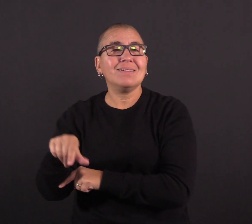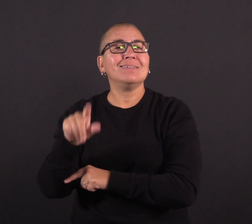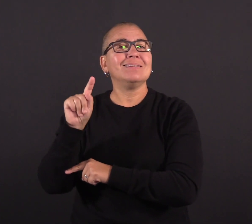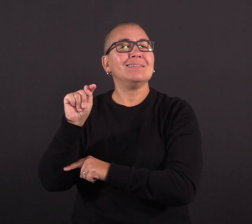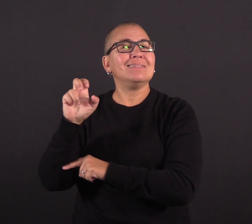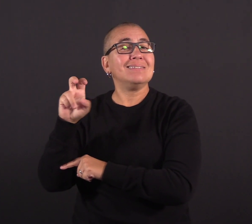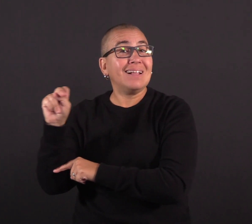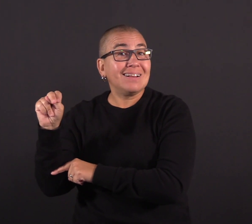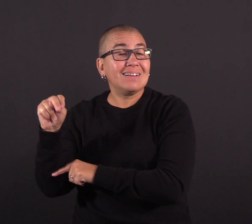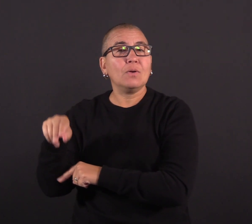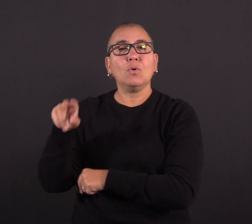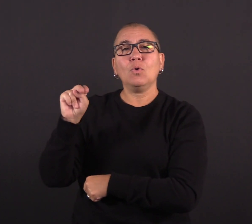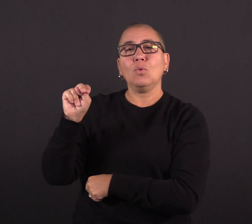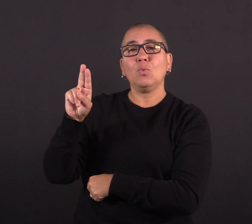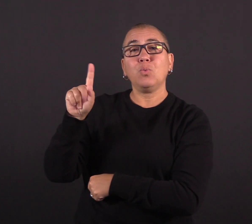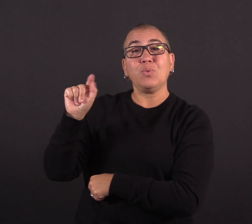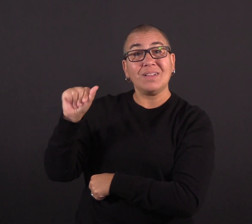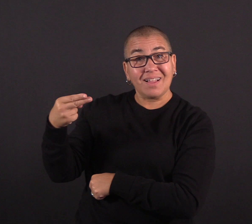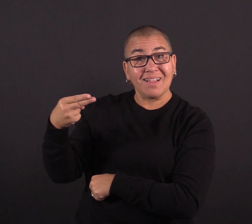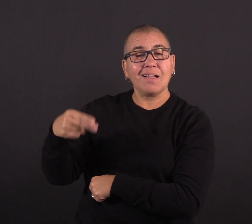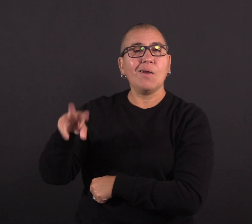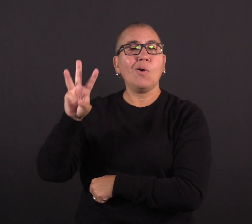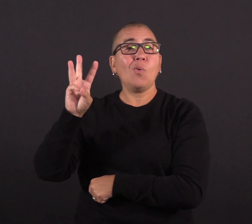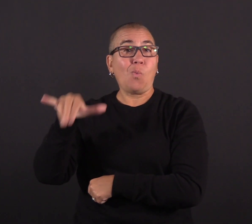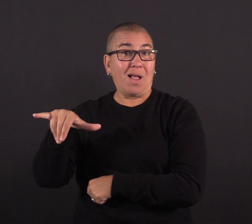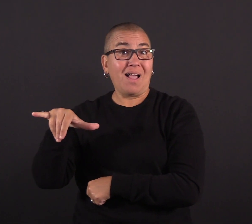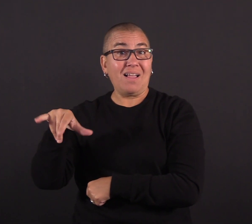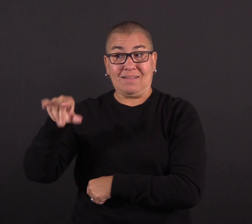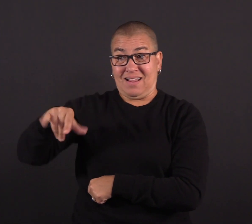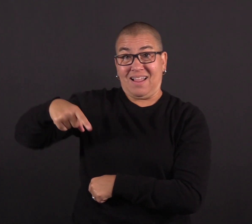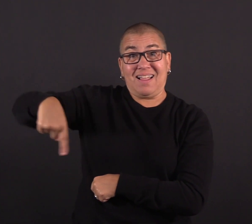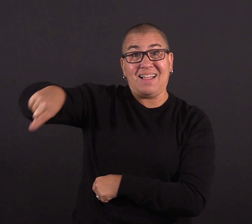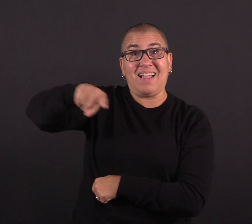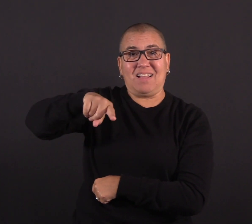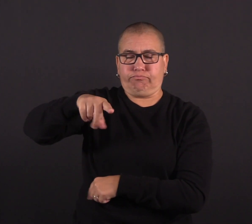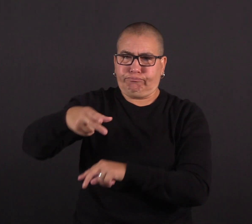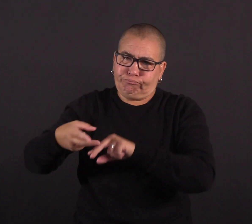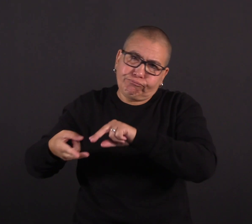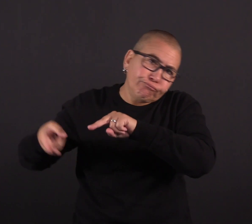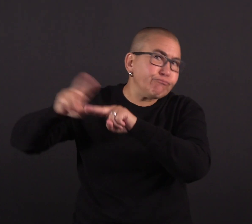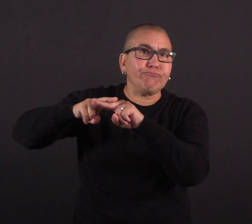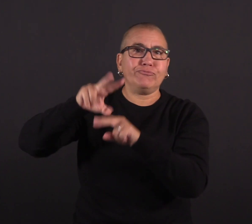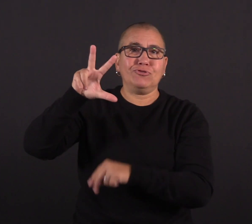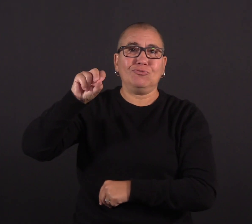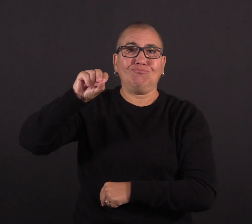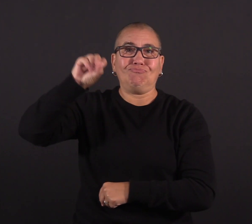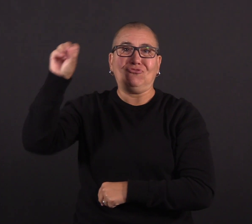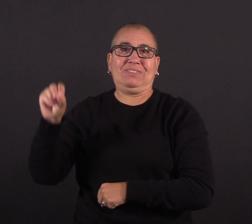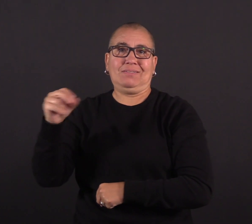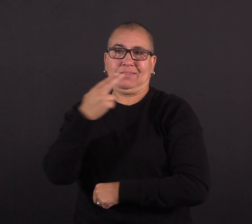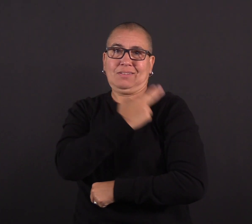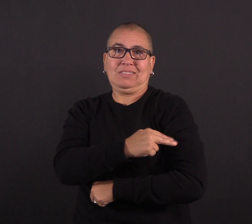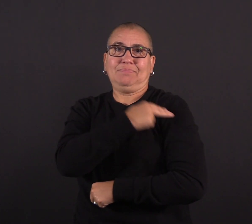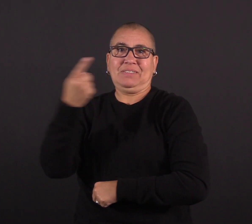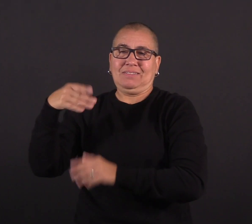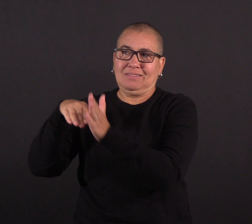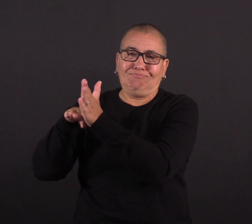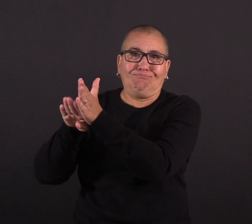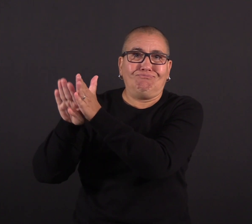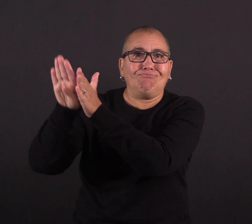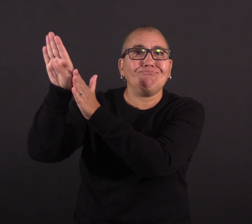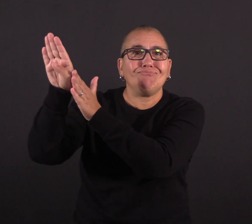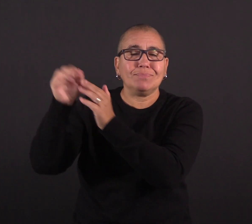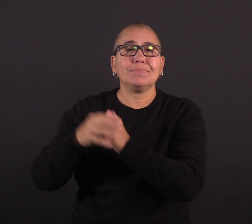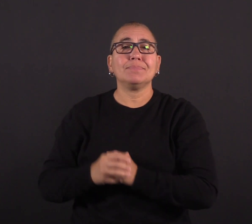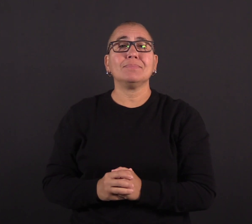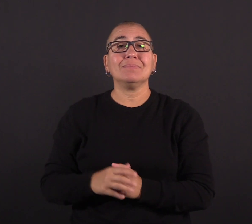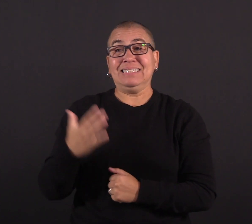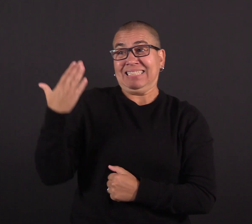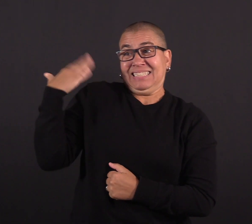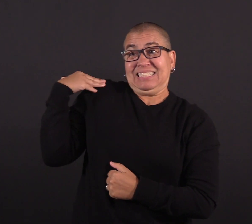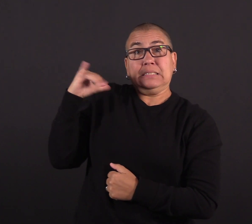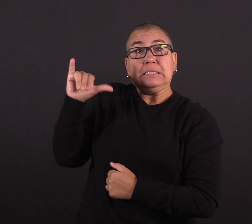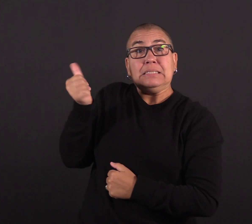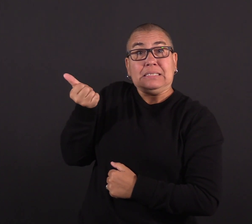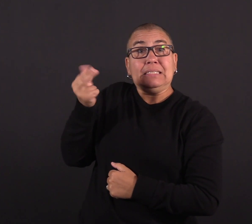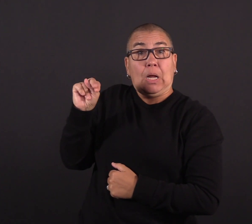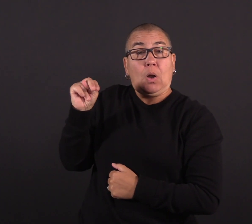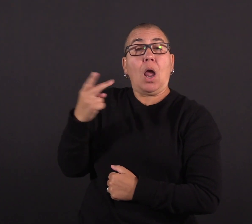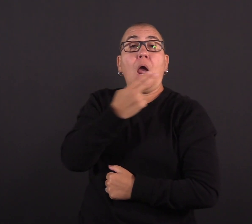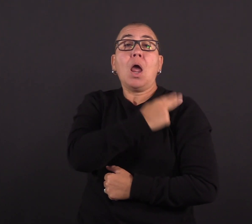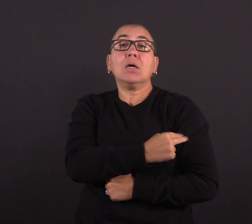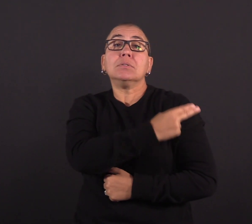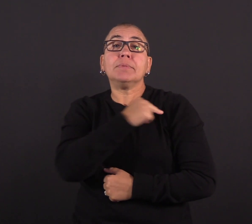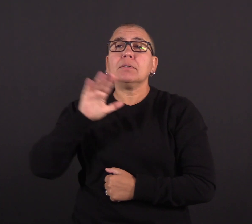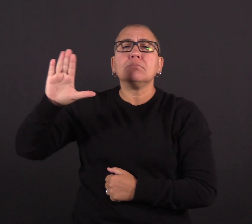New hospital admissions increased more than 30% over the past week in Arkansas, Colorado, Indiana,